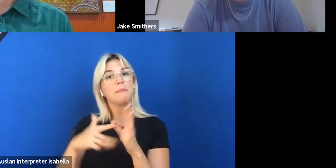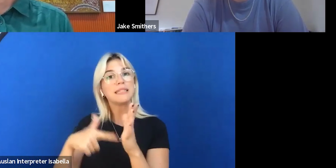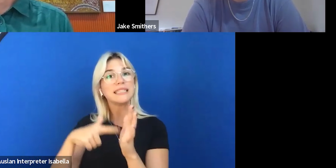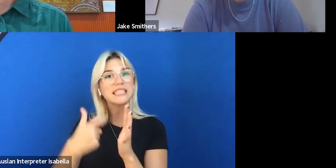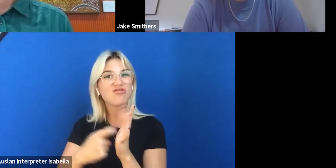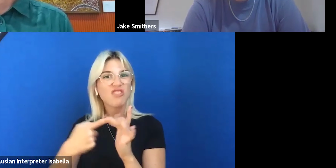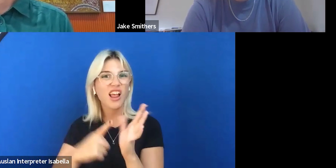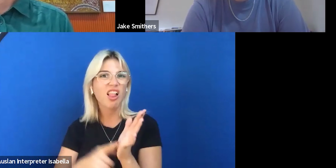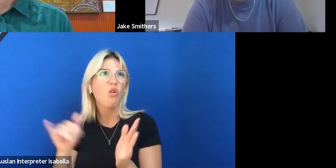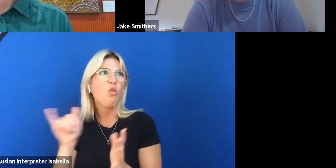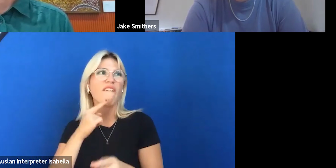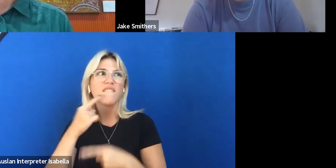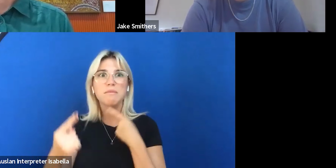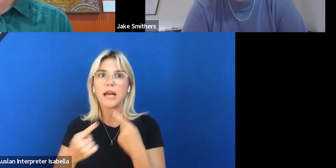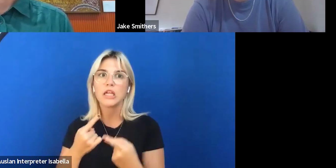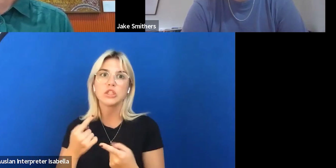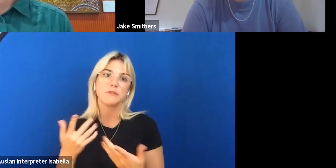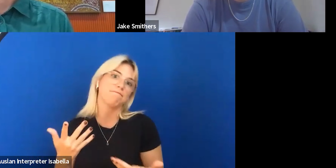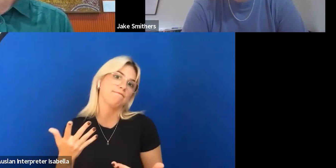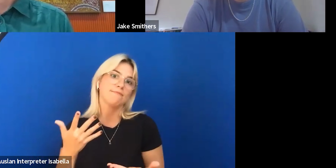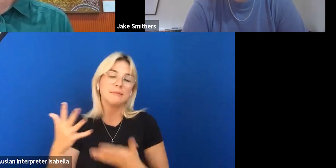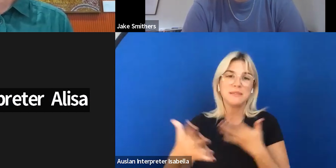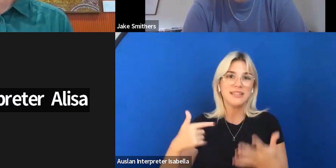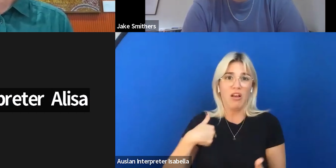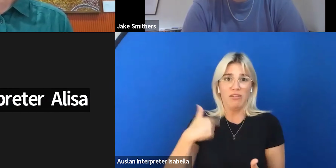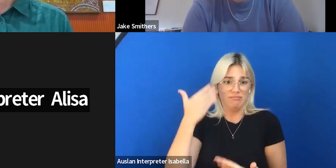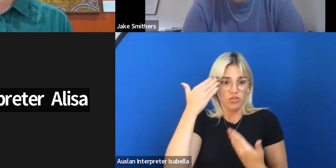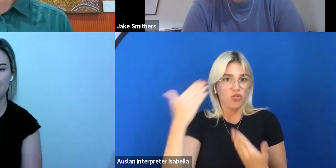there really is no way for us to tell that this has taken place.